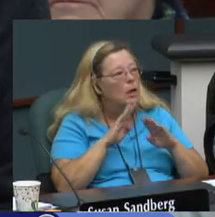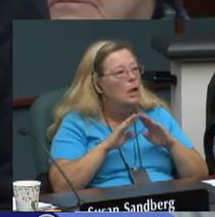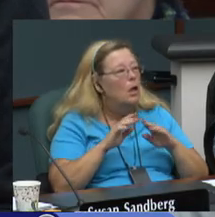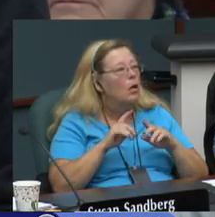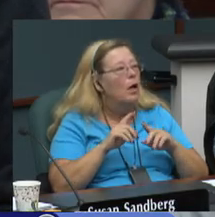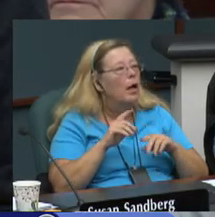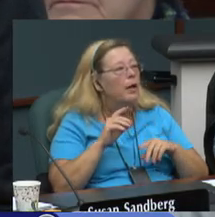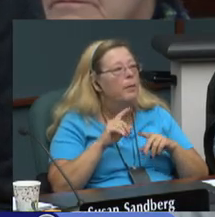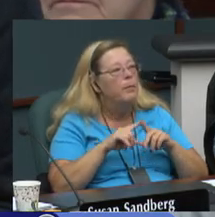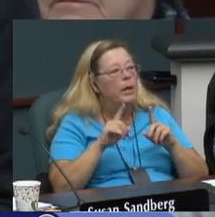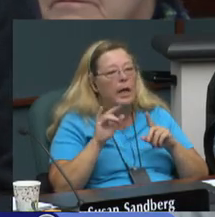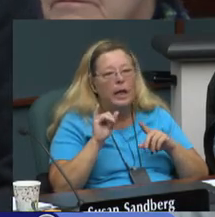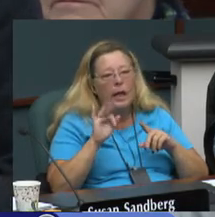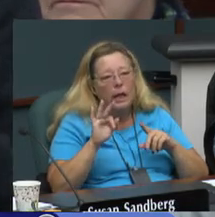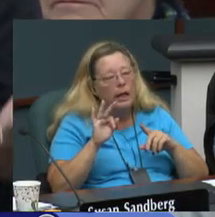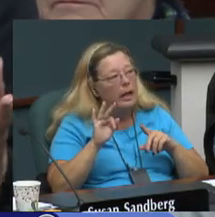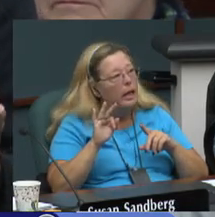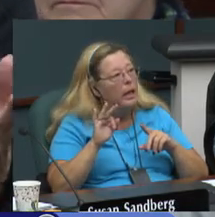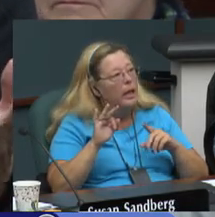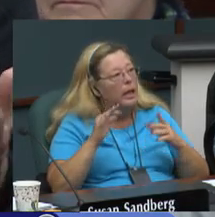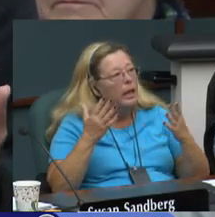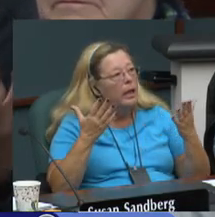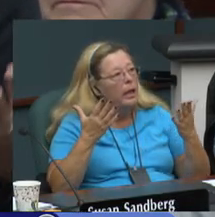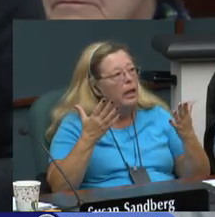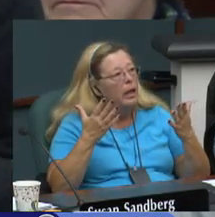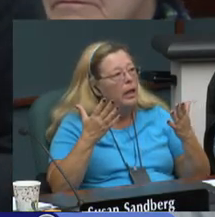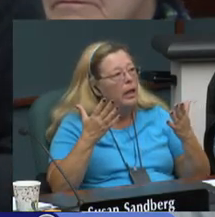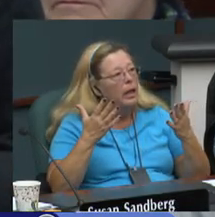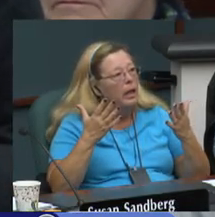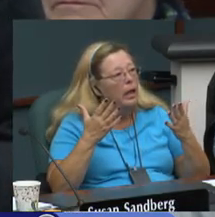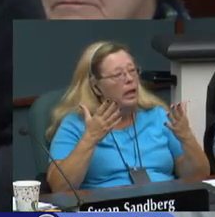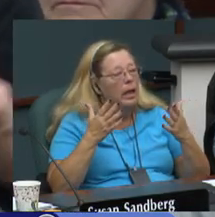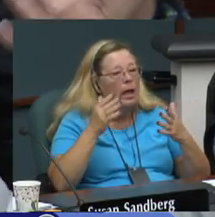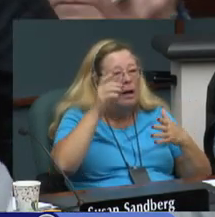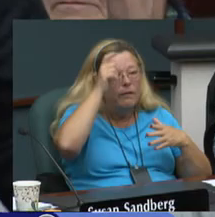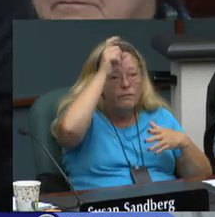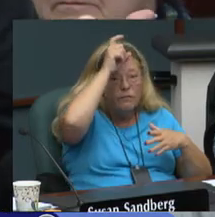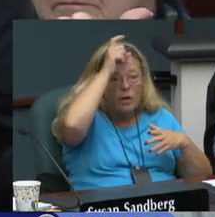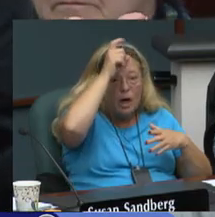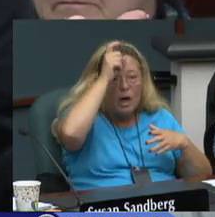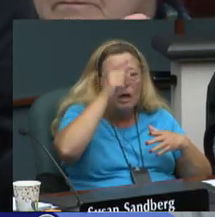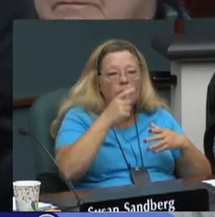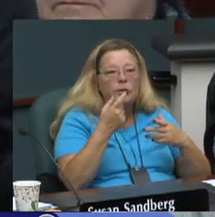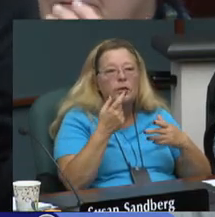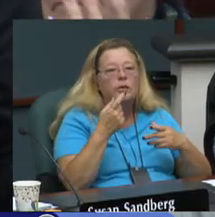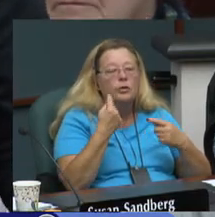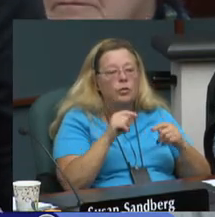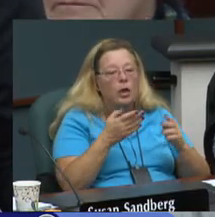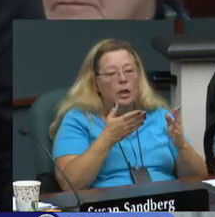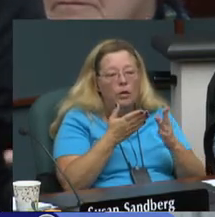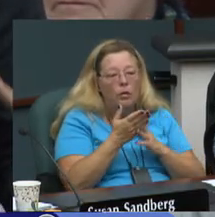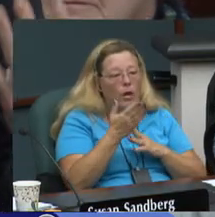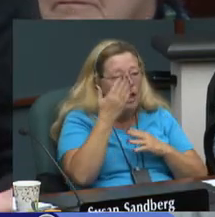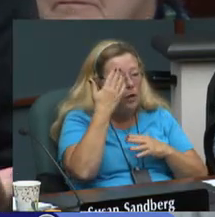were you know the a fire engine trying to get to a fire I don't know how they